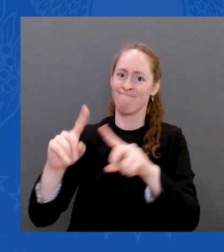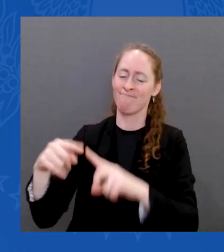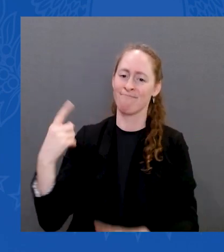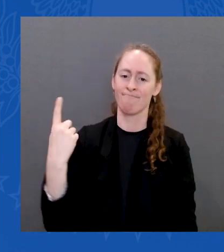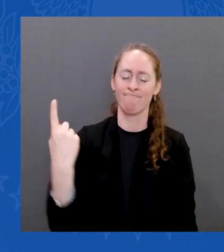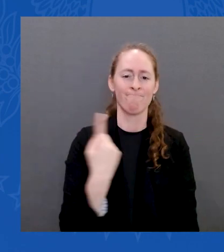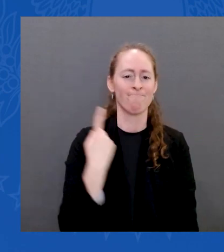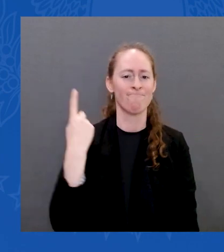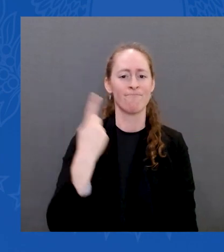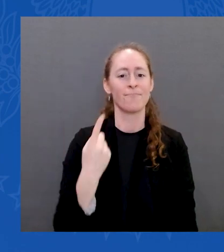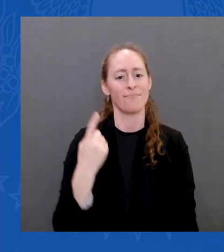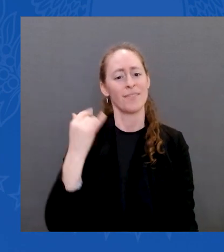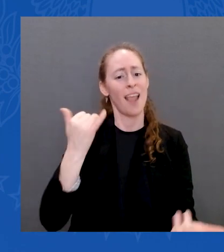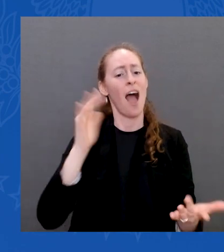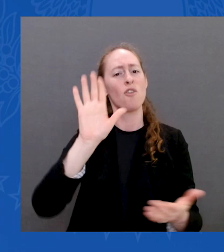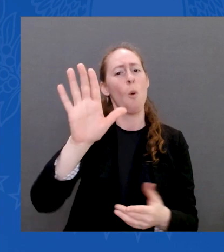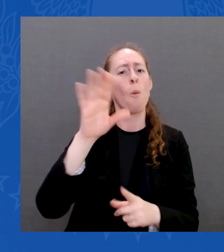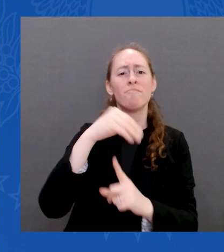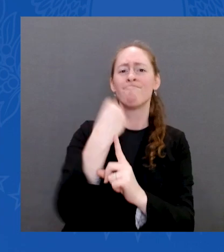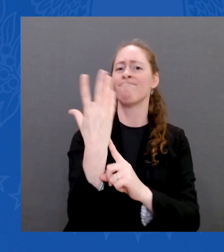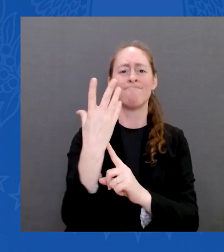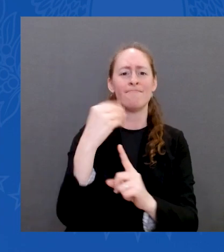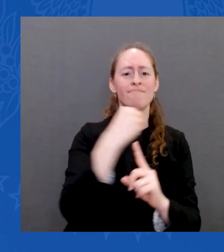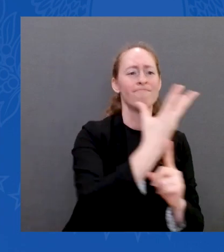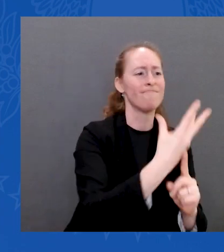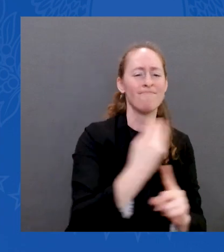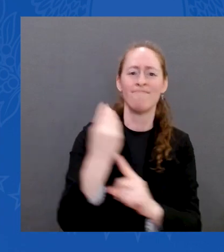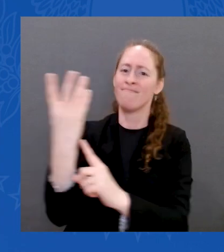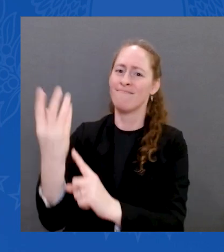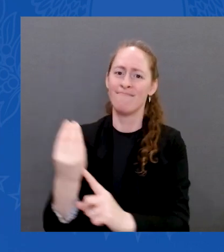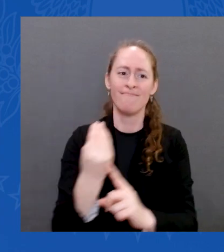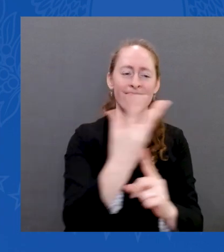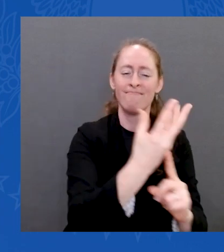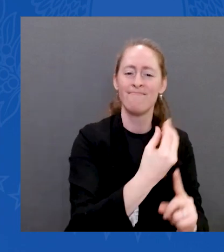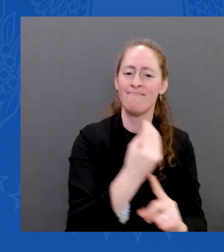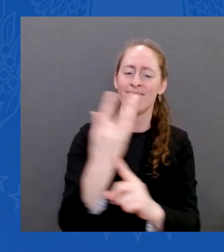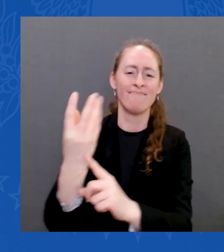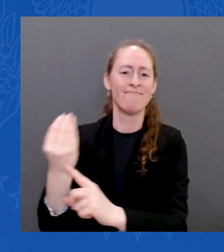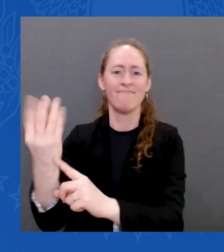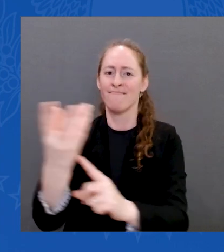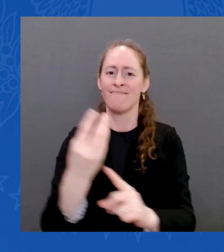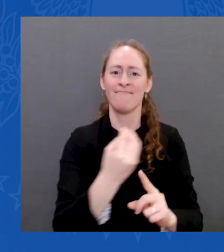pulling each person you teach into a harmony that never ends.